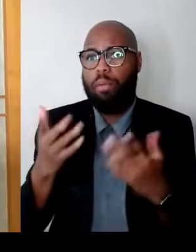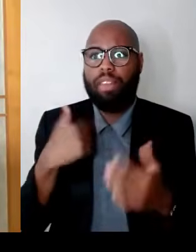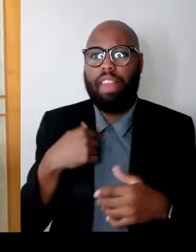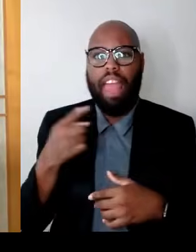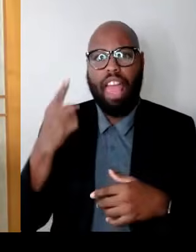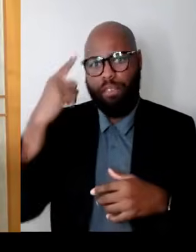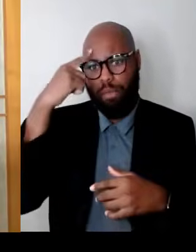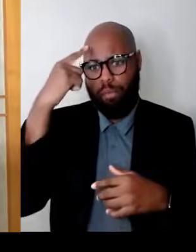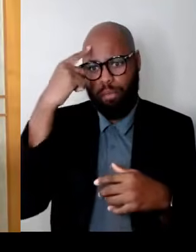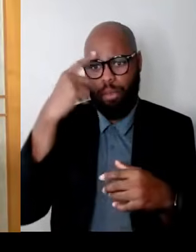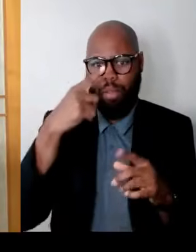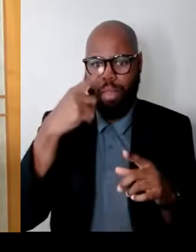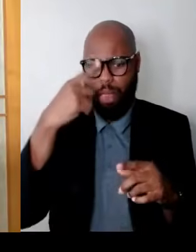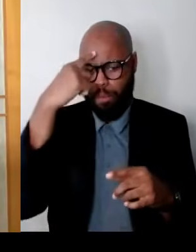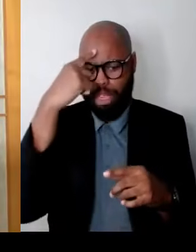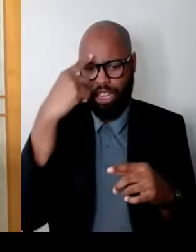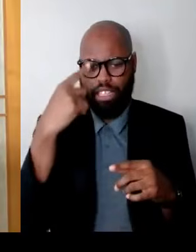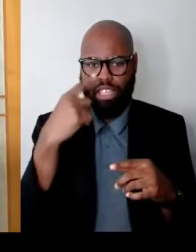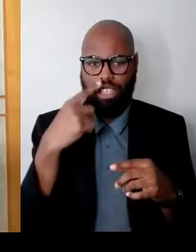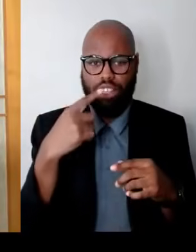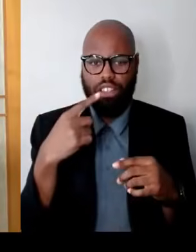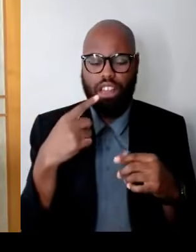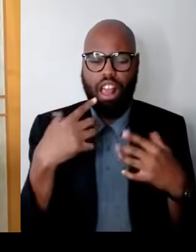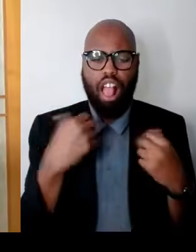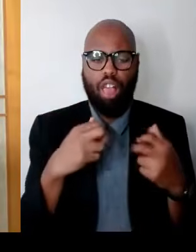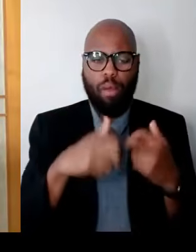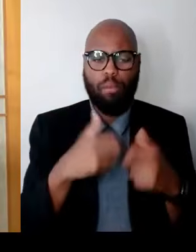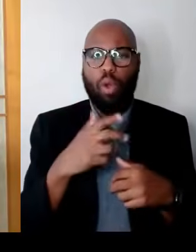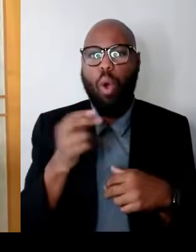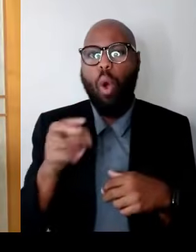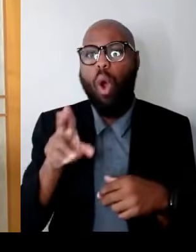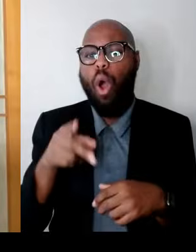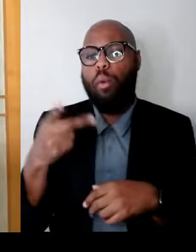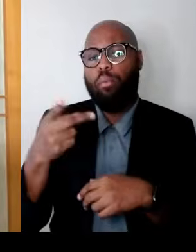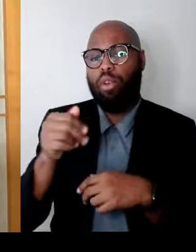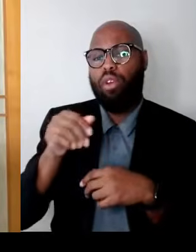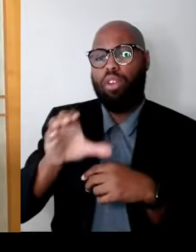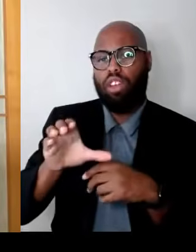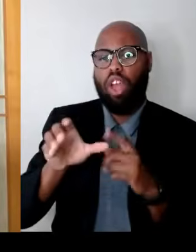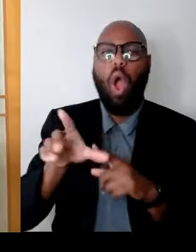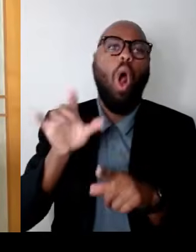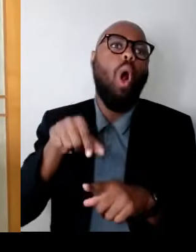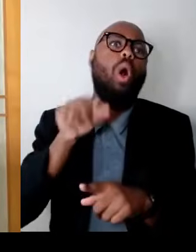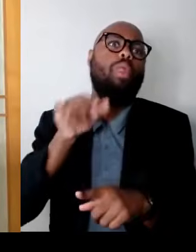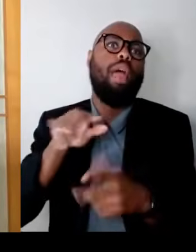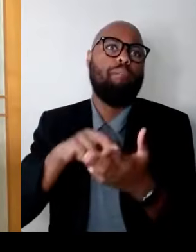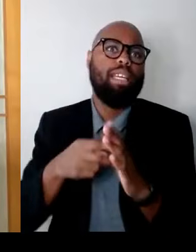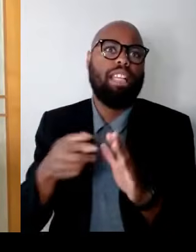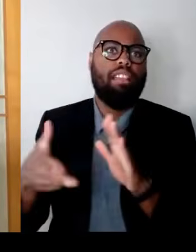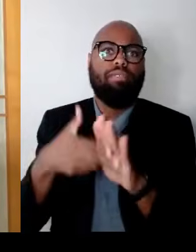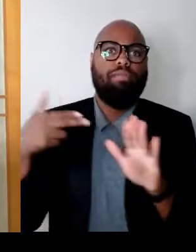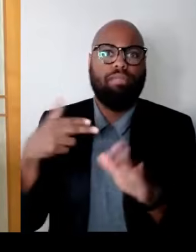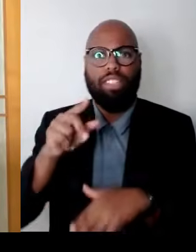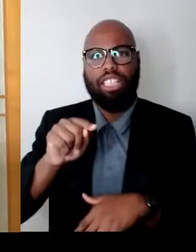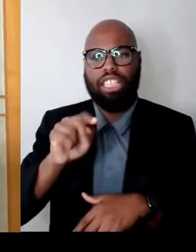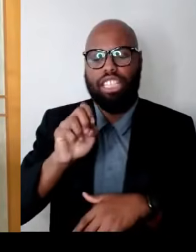but if it happens to be maybe a person of color, "Oh, well, yeah, they're terrorist. And so that for us,